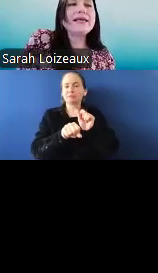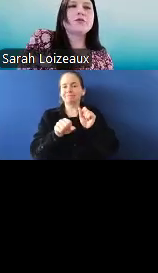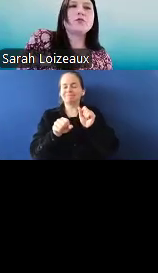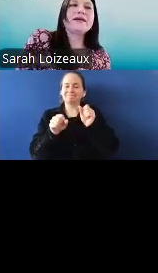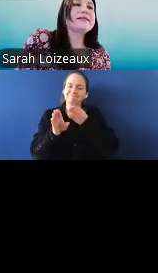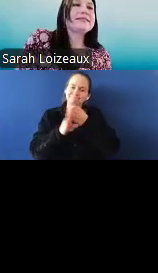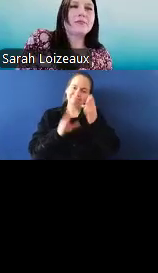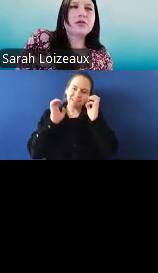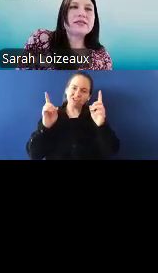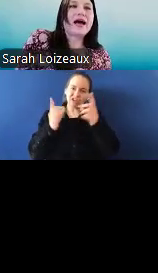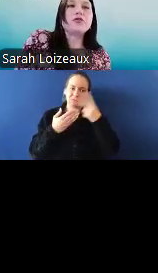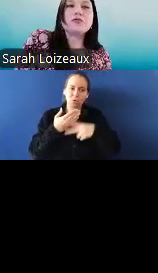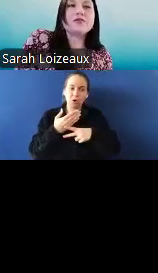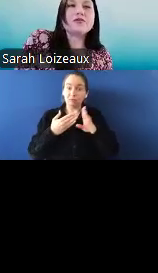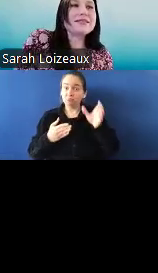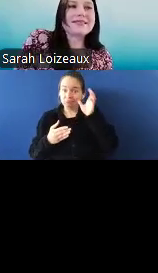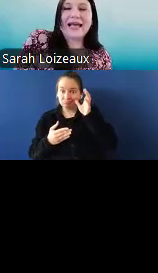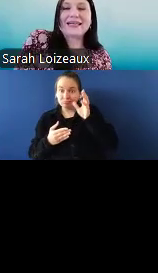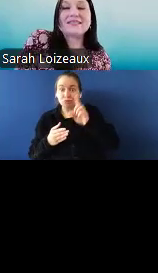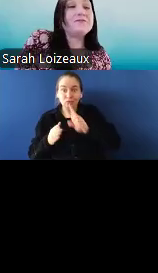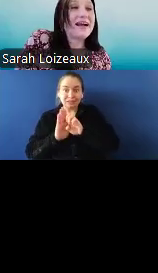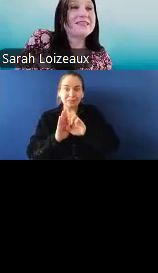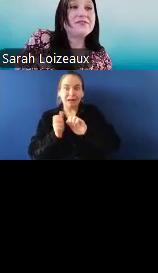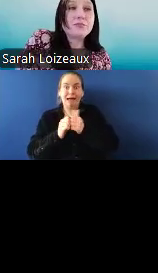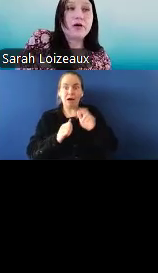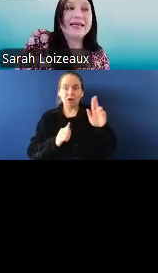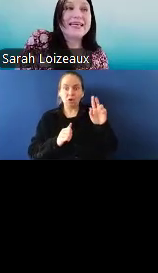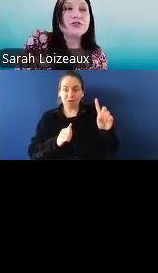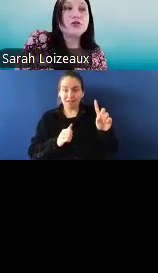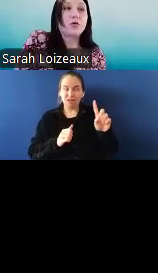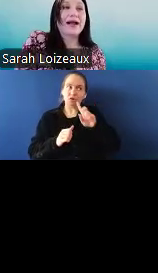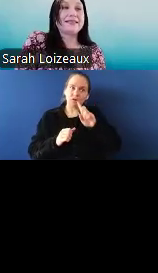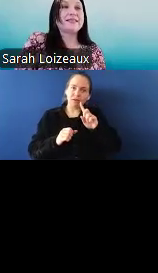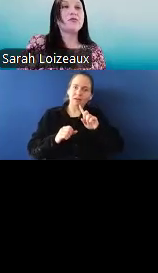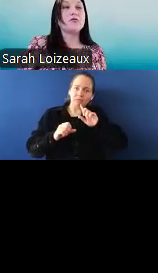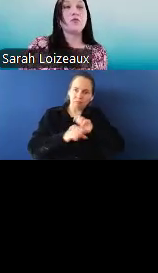to hear real examples of how universal design is effectively put into practice through the